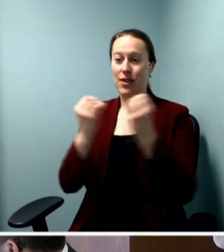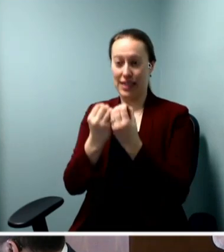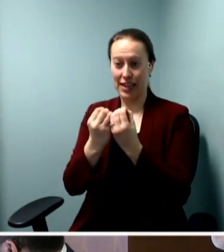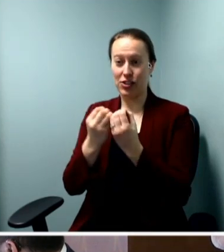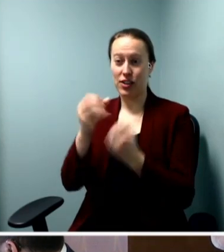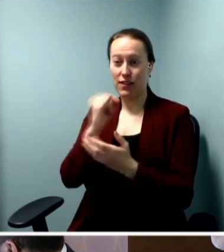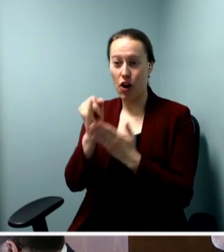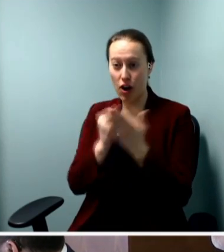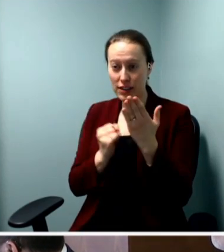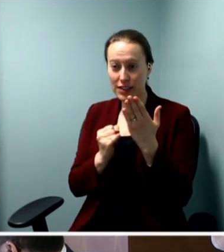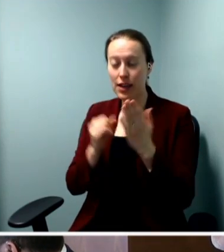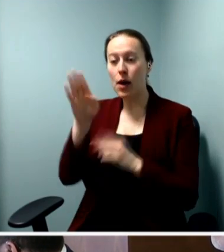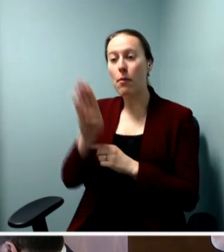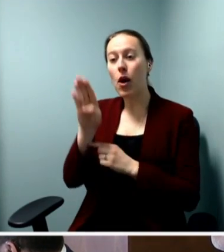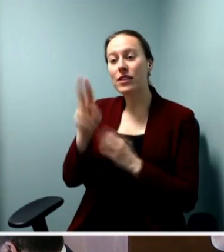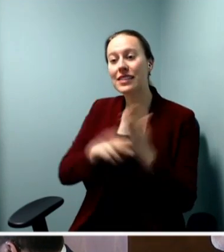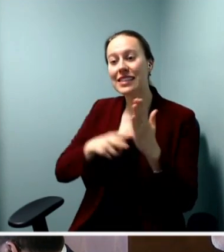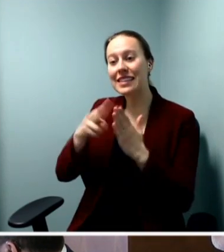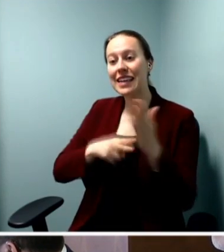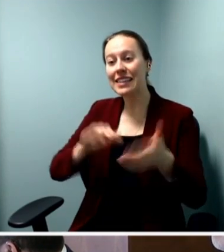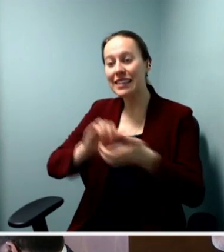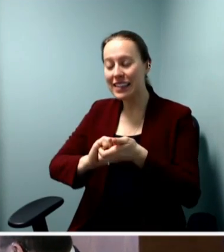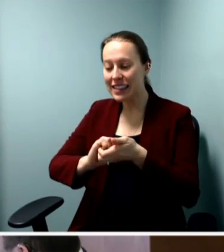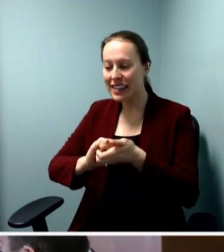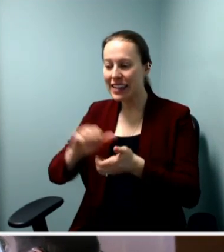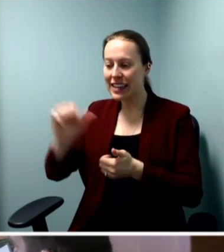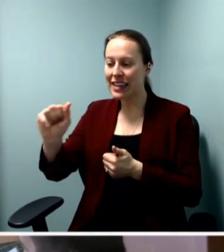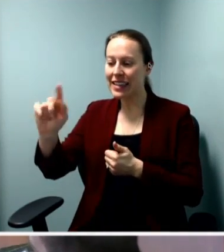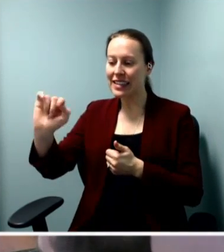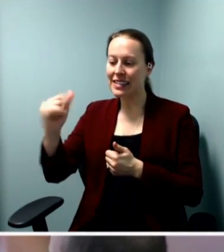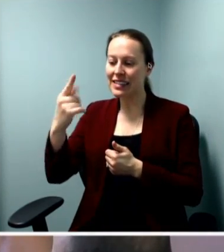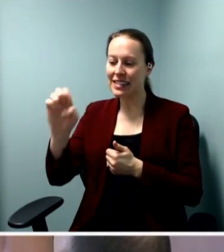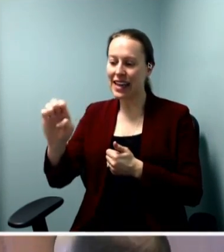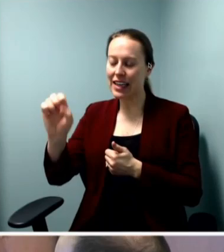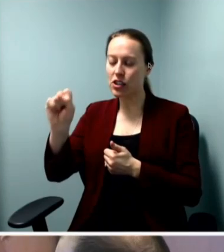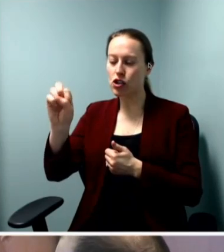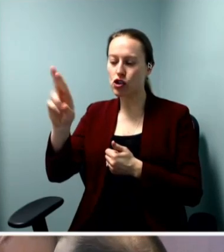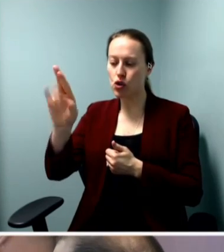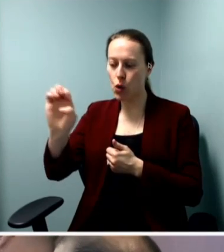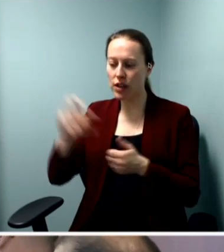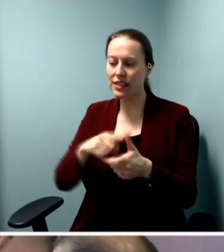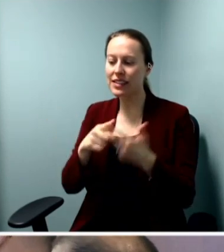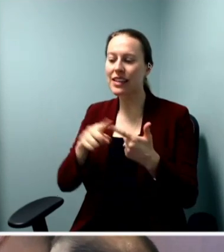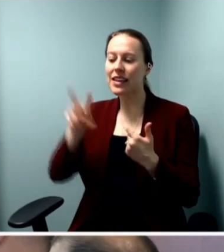StageSource, VSA Massachusetts, the Massachusetts Cultural Council,